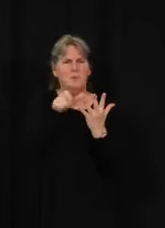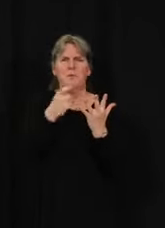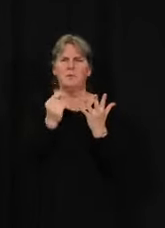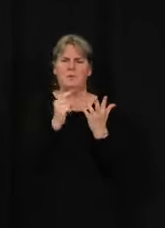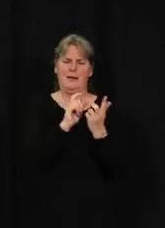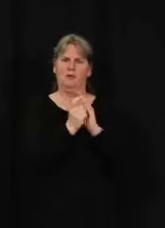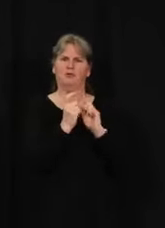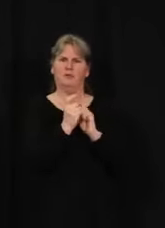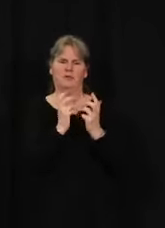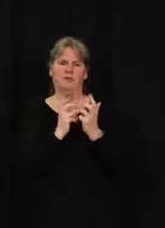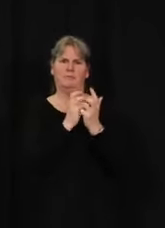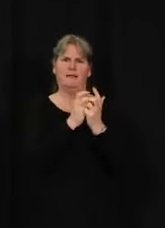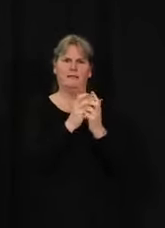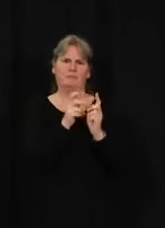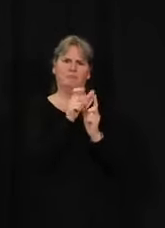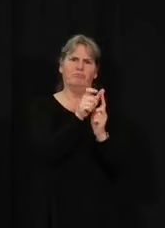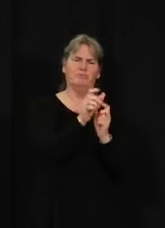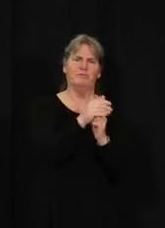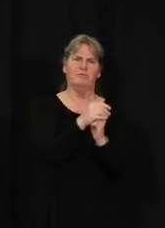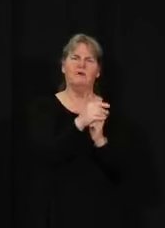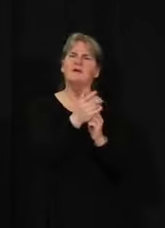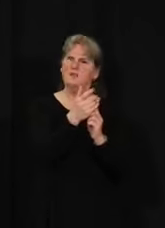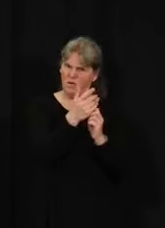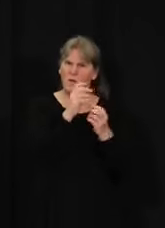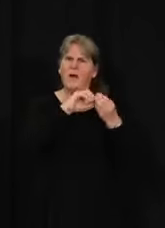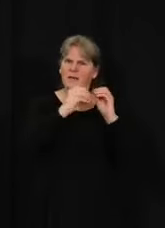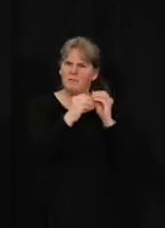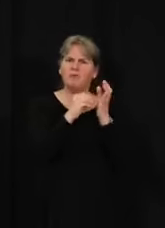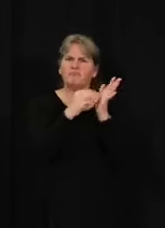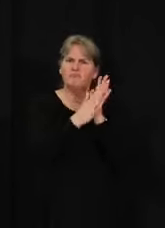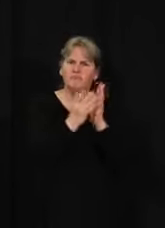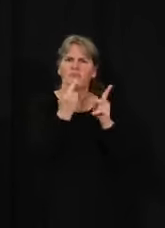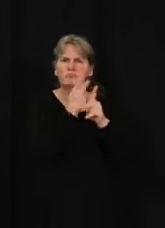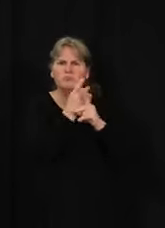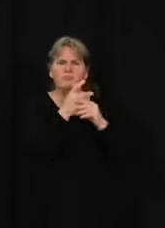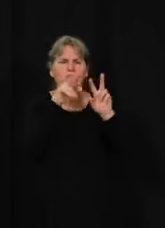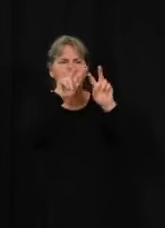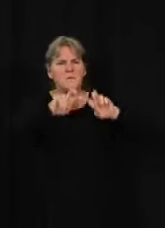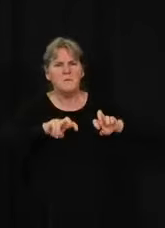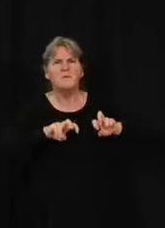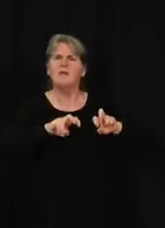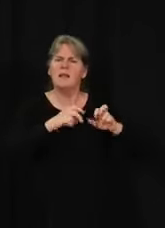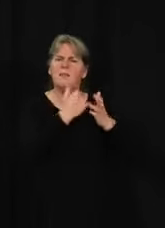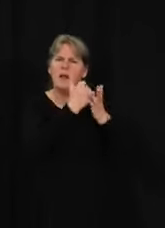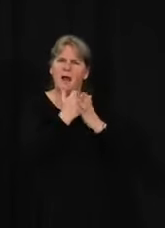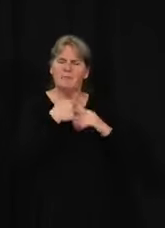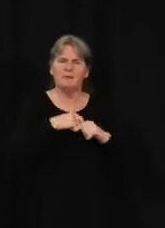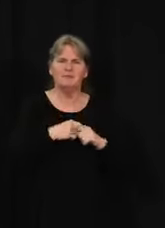results. Some of our modelling work is starting to give us data. They might be wondering why it